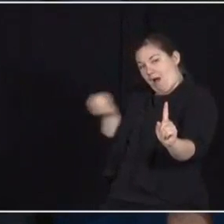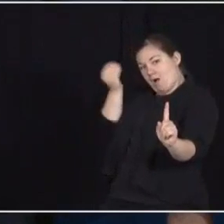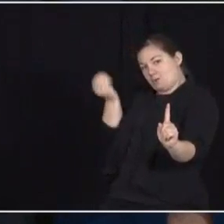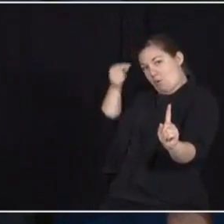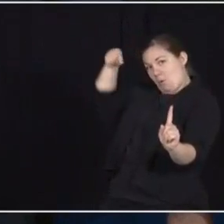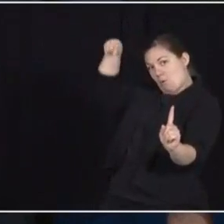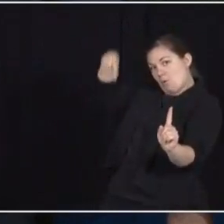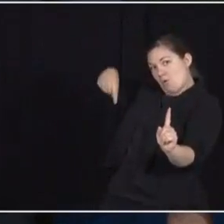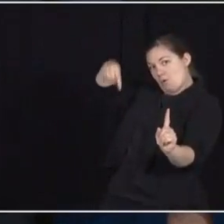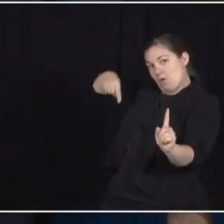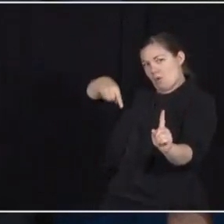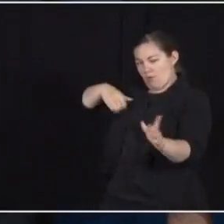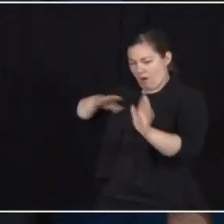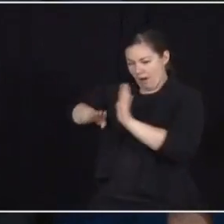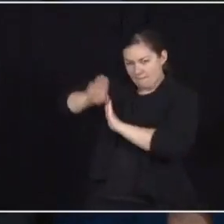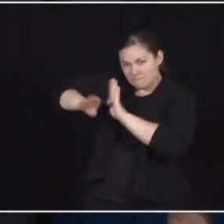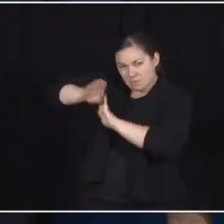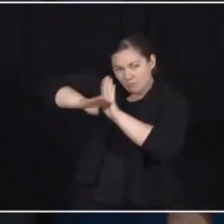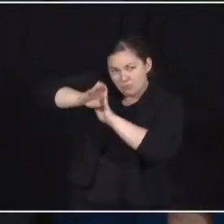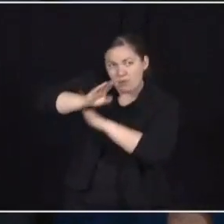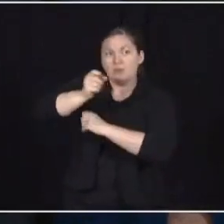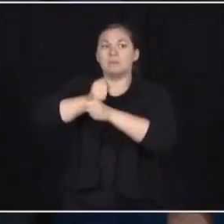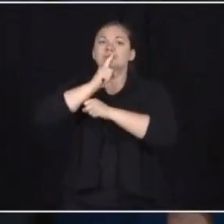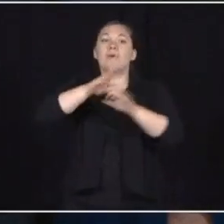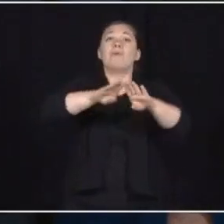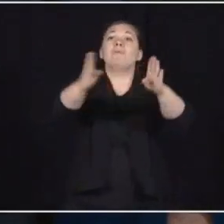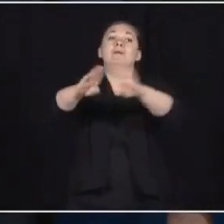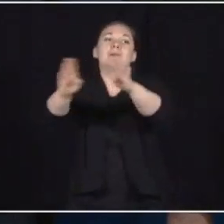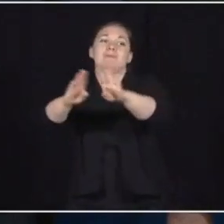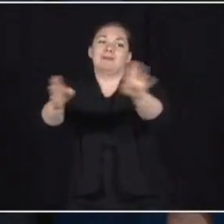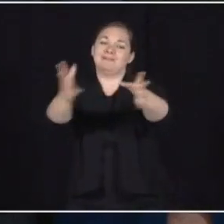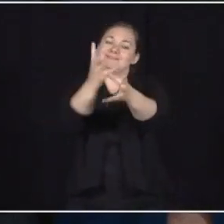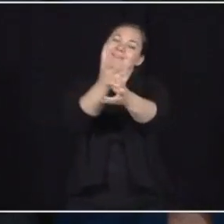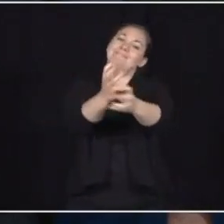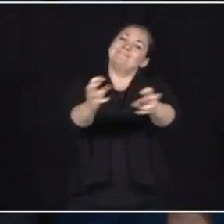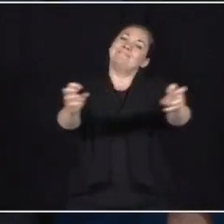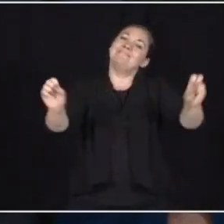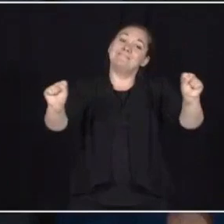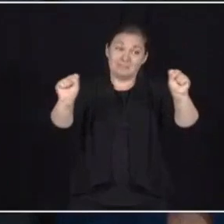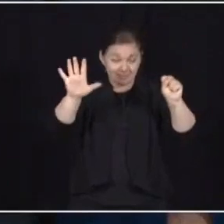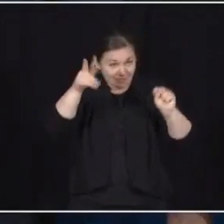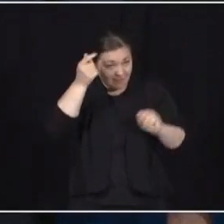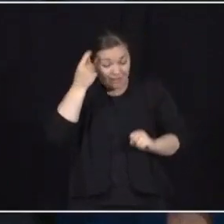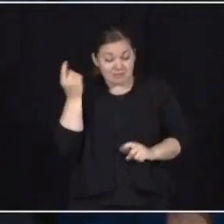Together, we will ensure Ontario continues to be prepared for all circumstances.